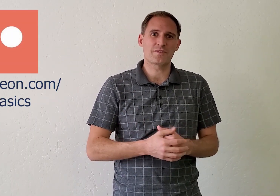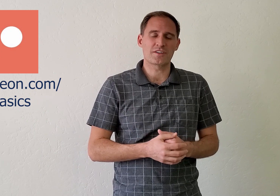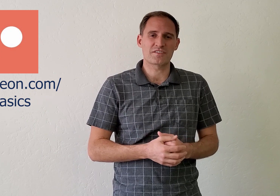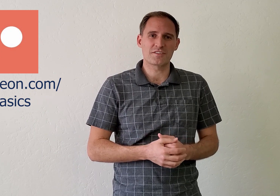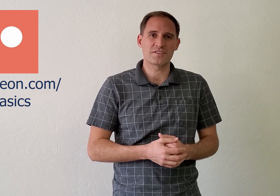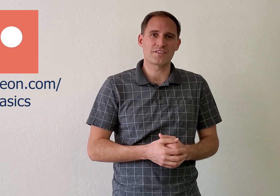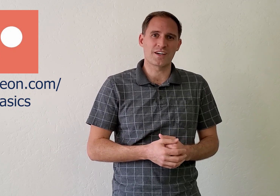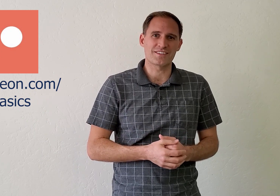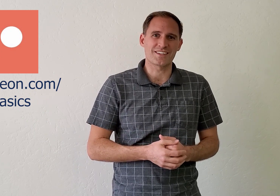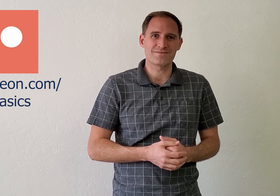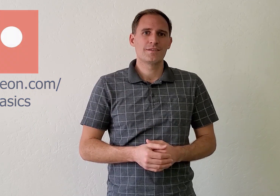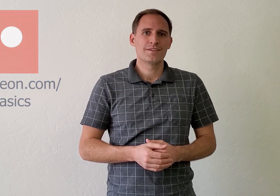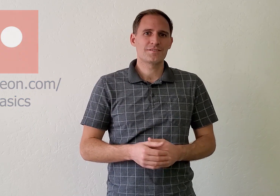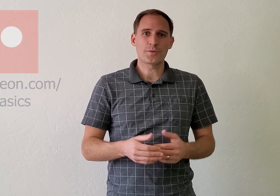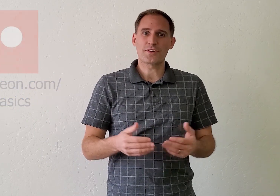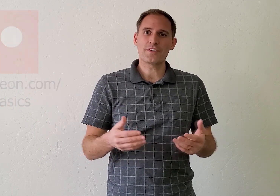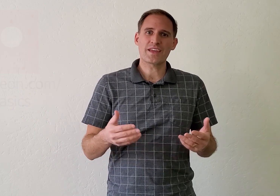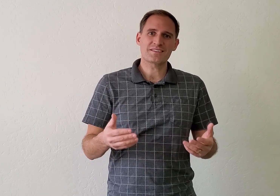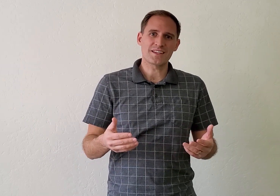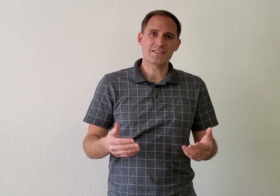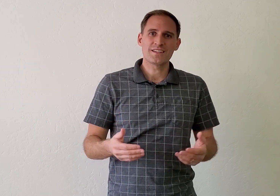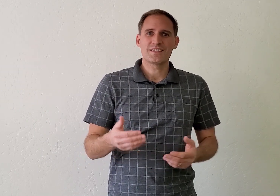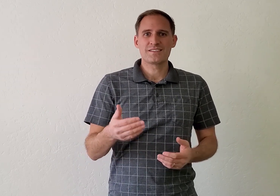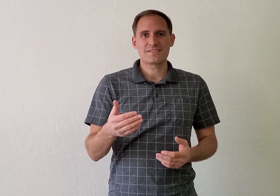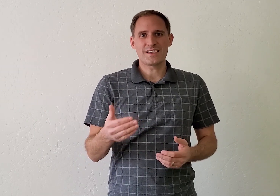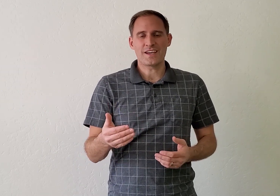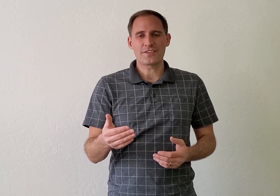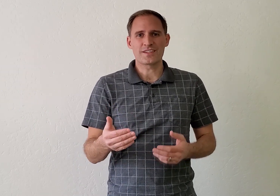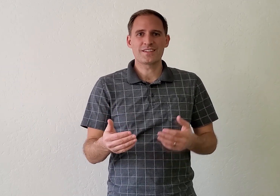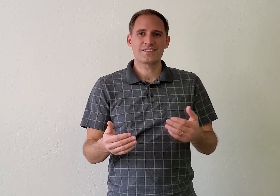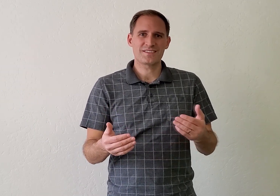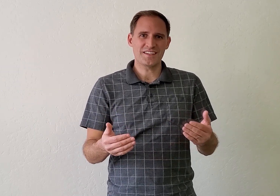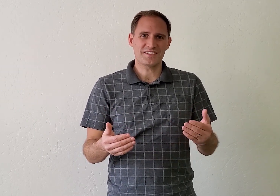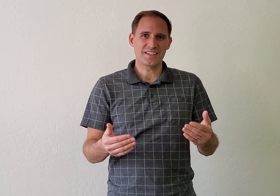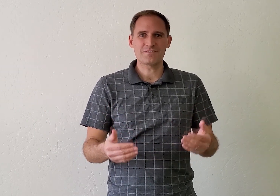of our exclusive content. So, with all of that said, stay healthy, stay safe, and